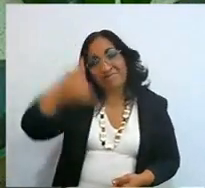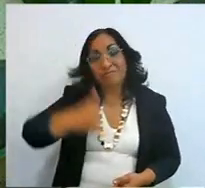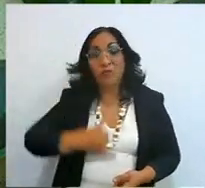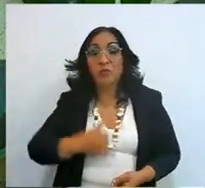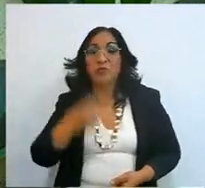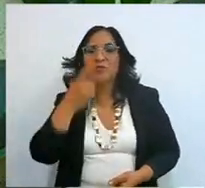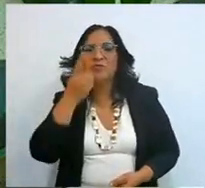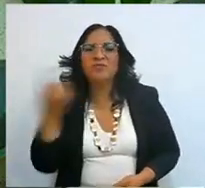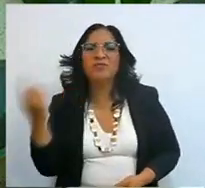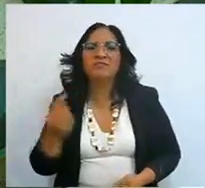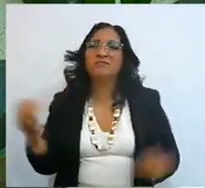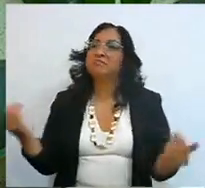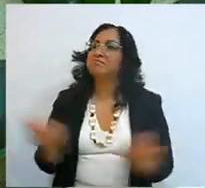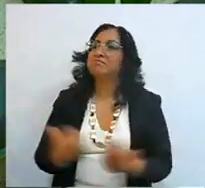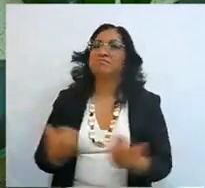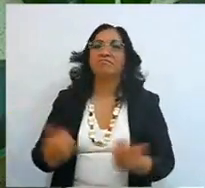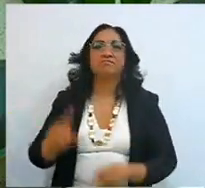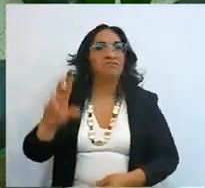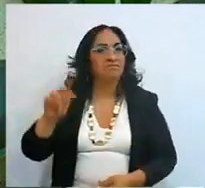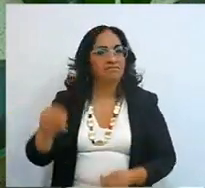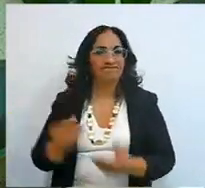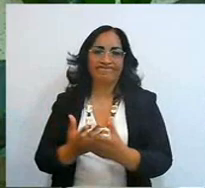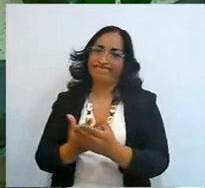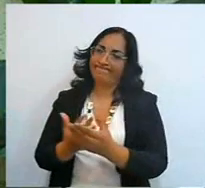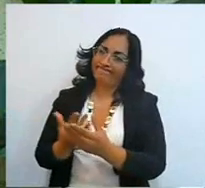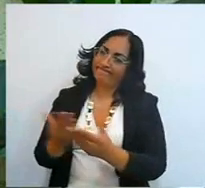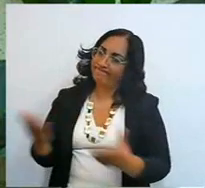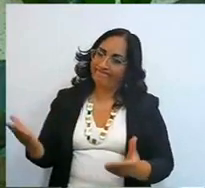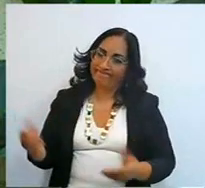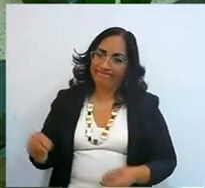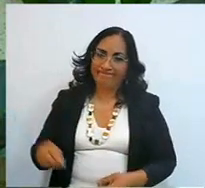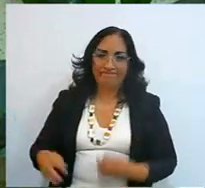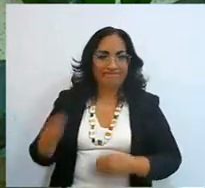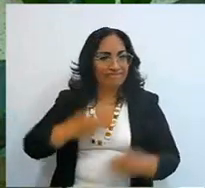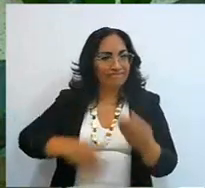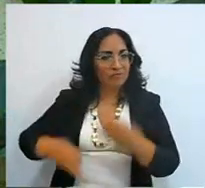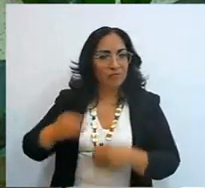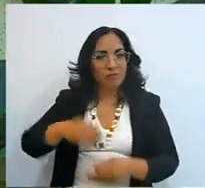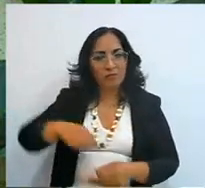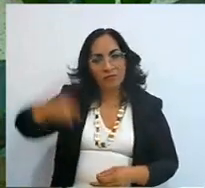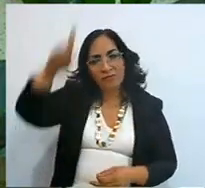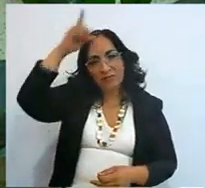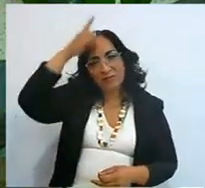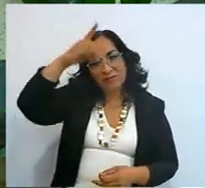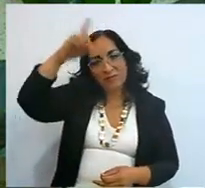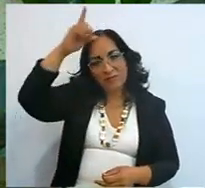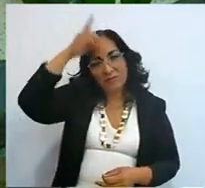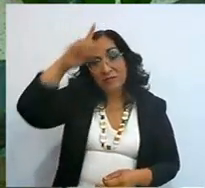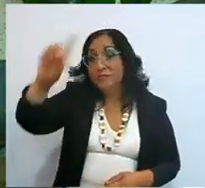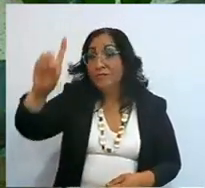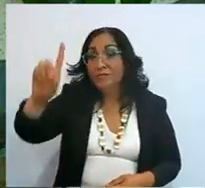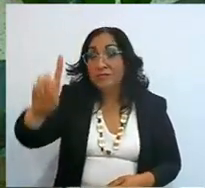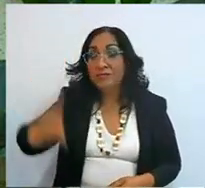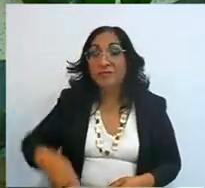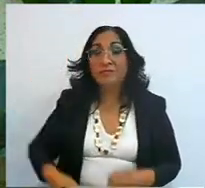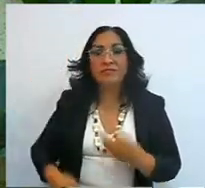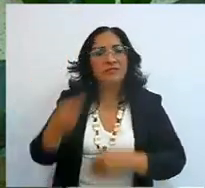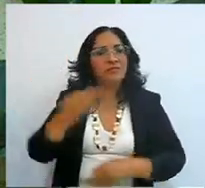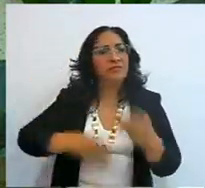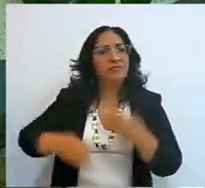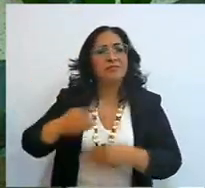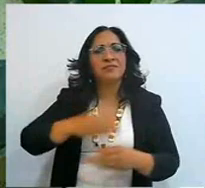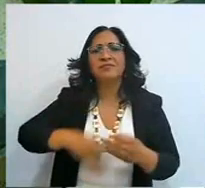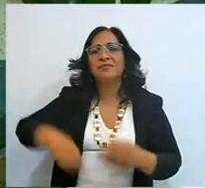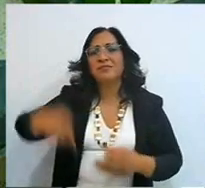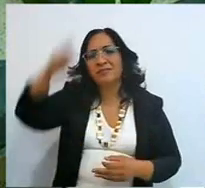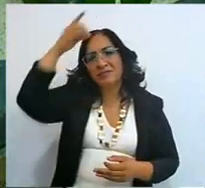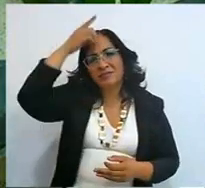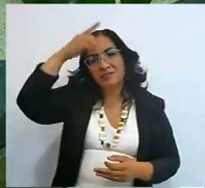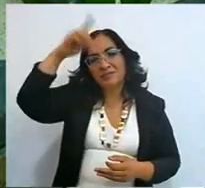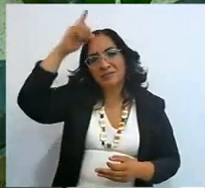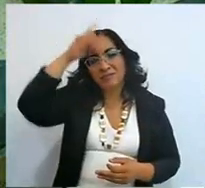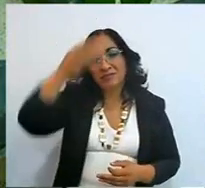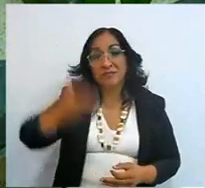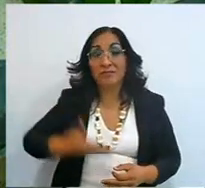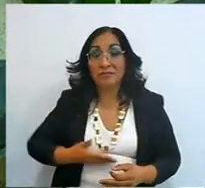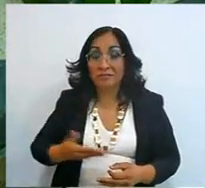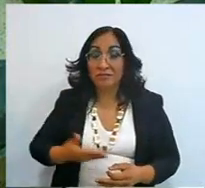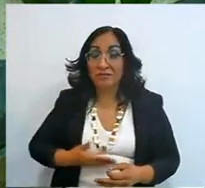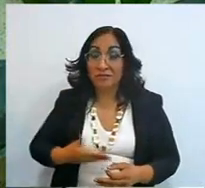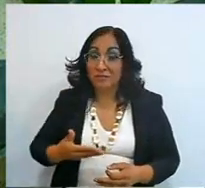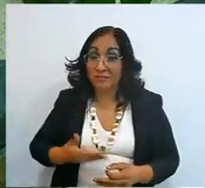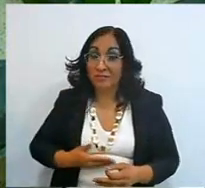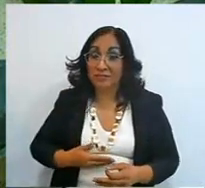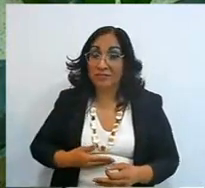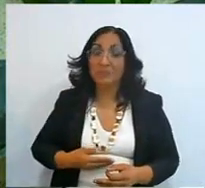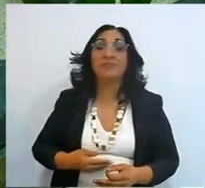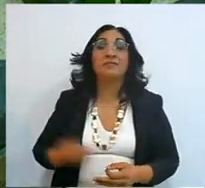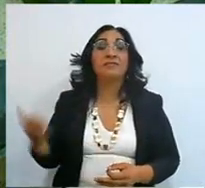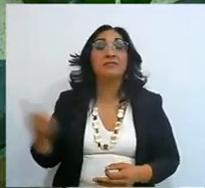no no no no no, wait for me, all advice ma'am, gentlemen, young people, all advice passes a filter, which one? the Word of God,